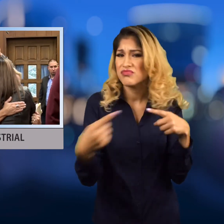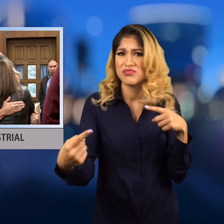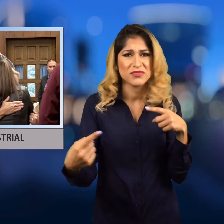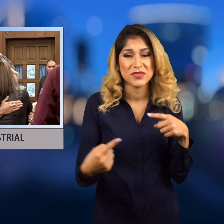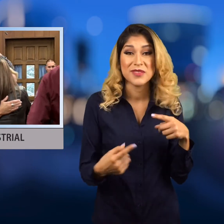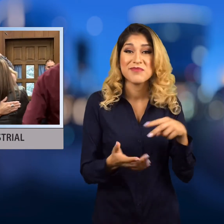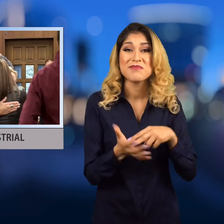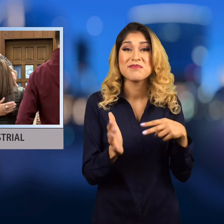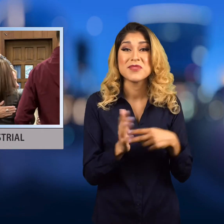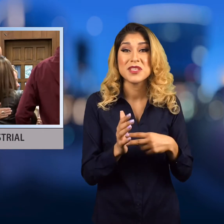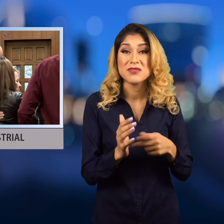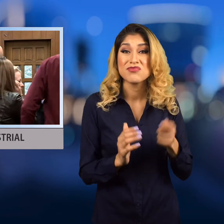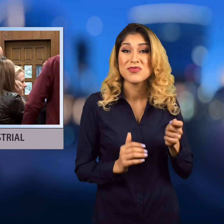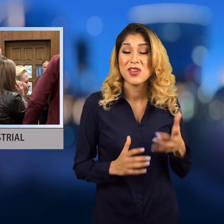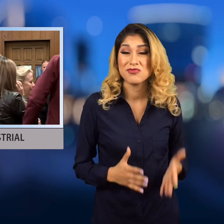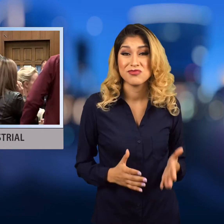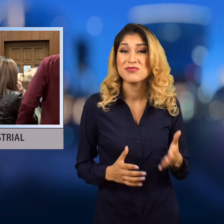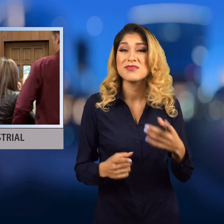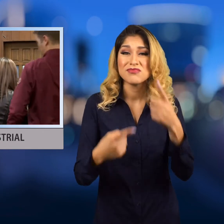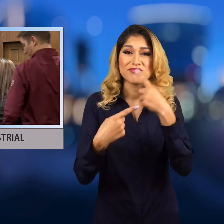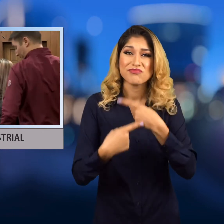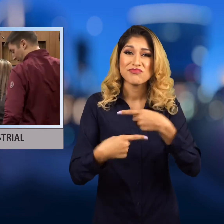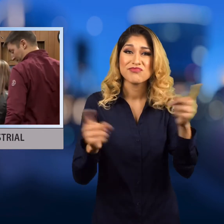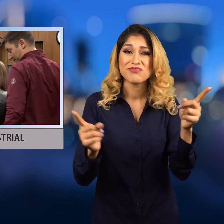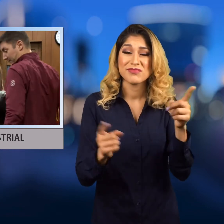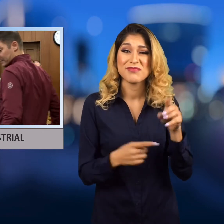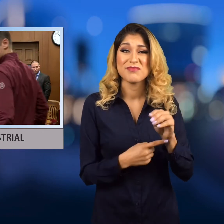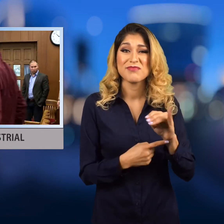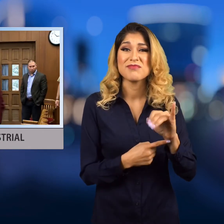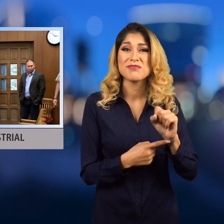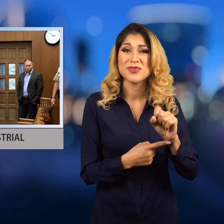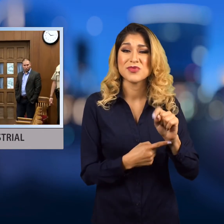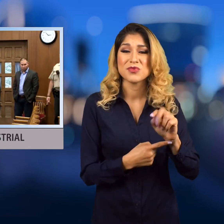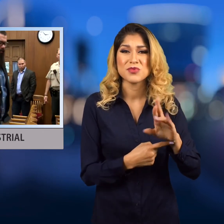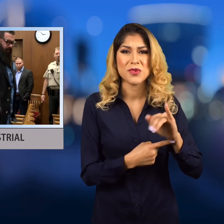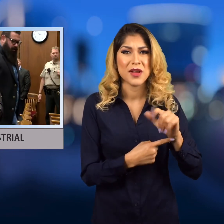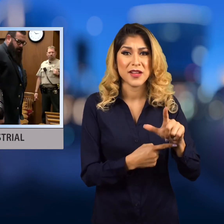So the judge declared a mistrial. That means prosecutors